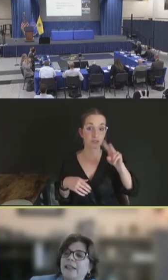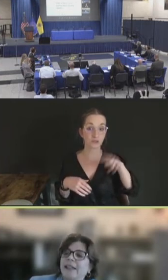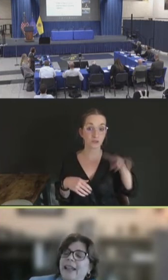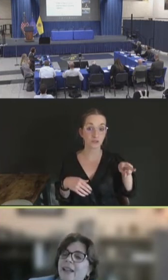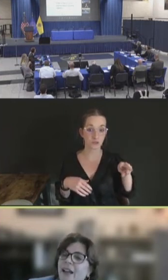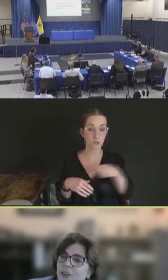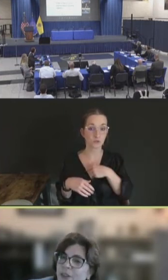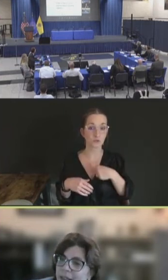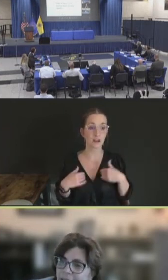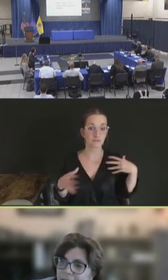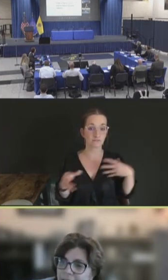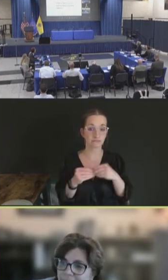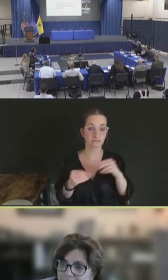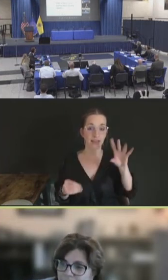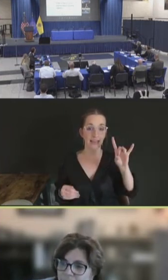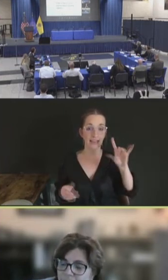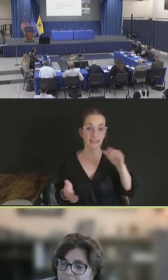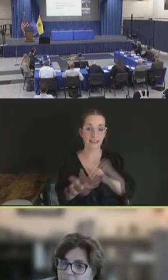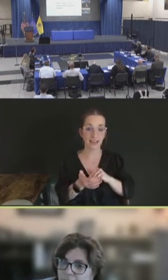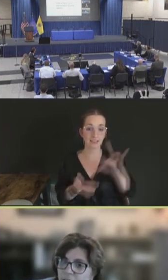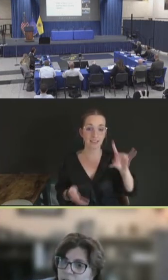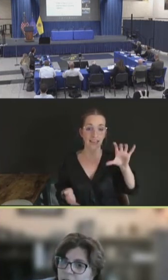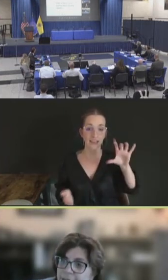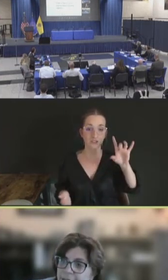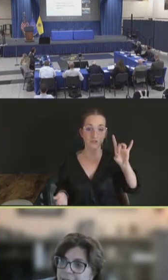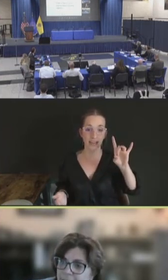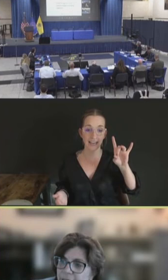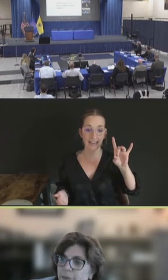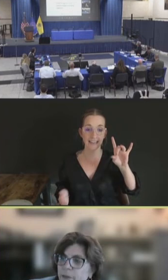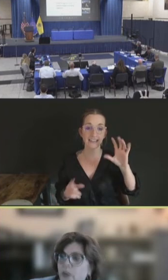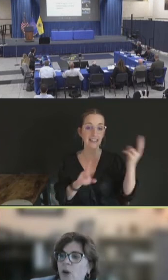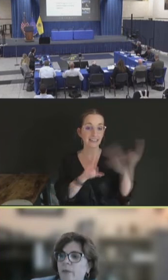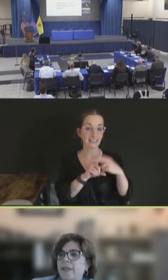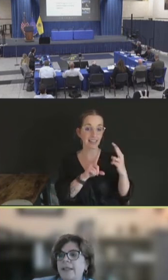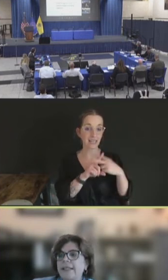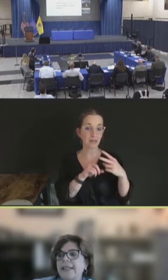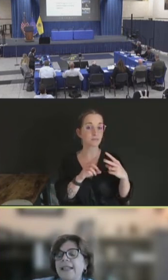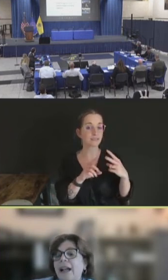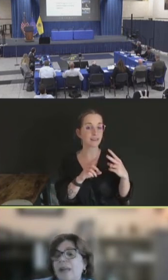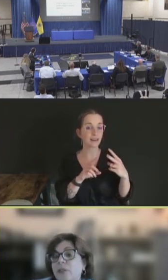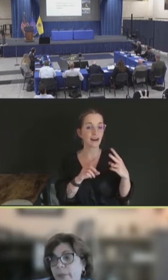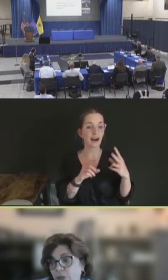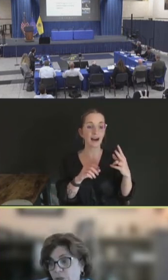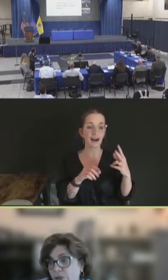8,808 claims alleging injuries and deaths from COVID-19 countermeasures